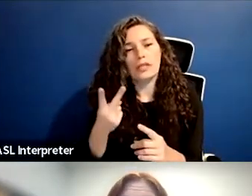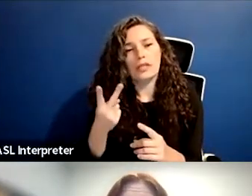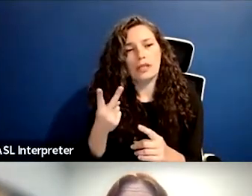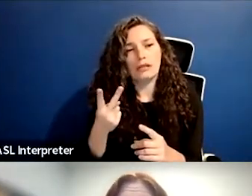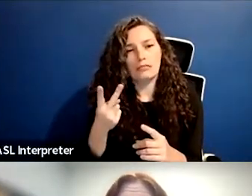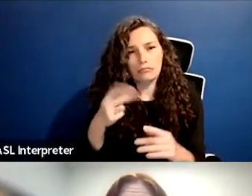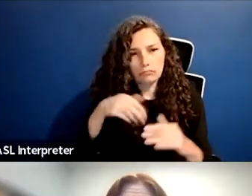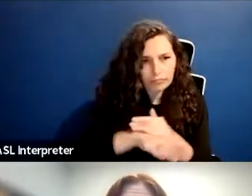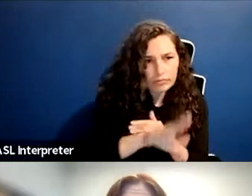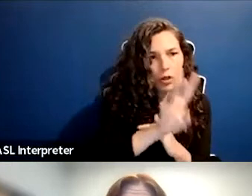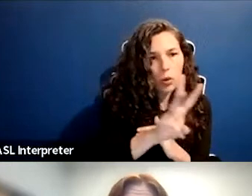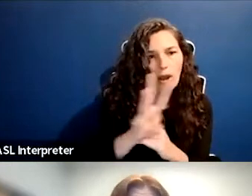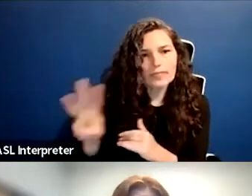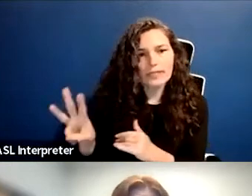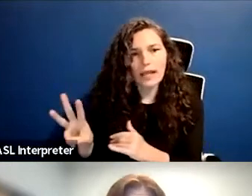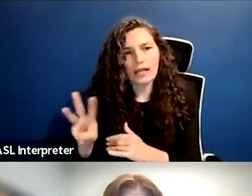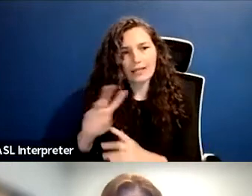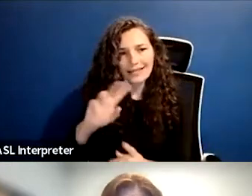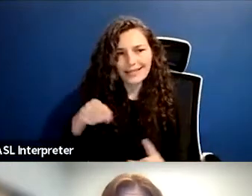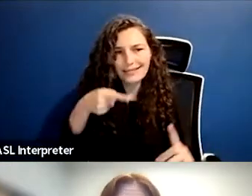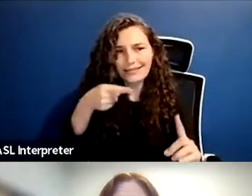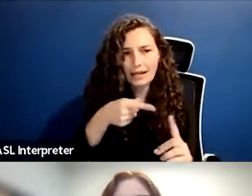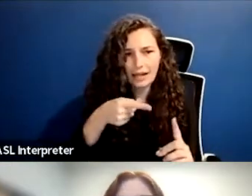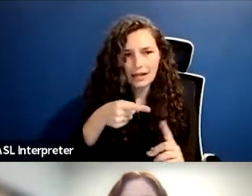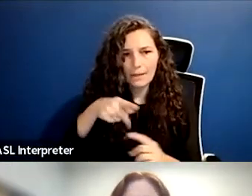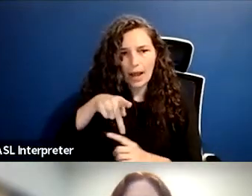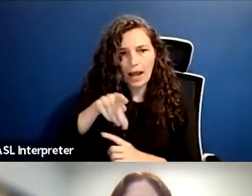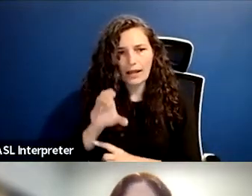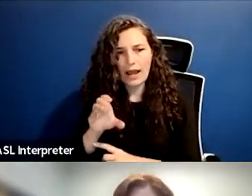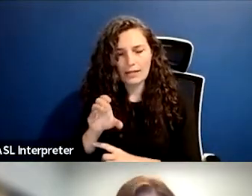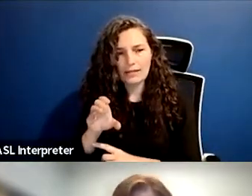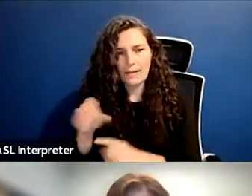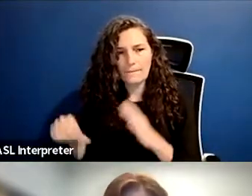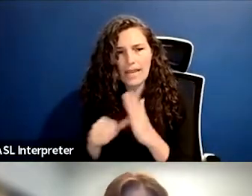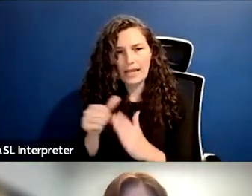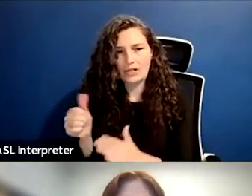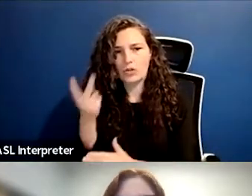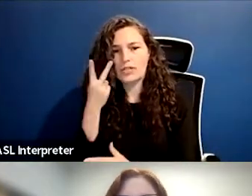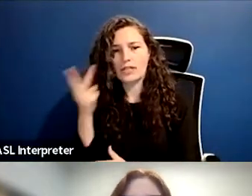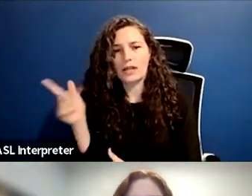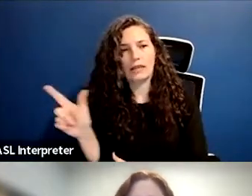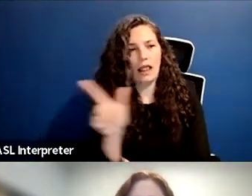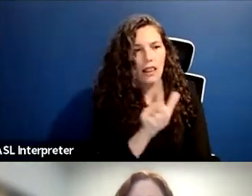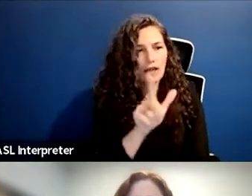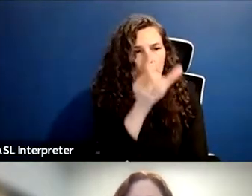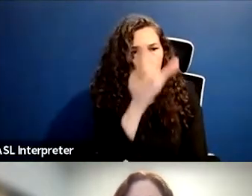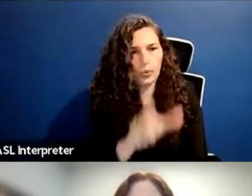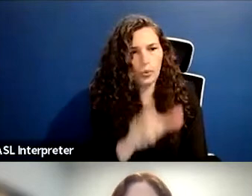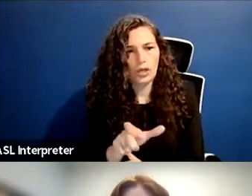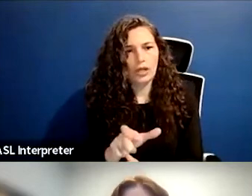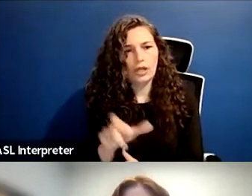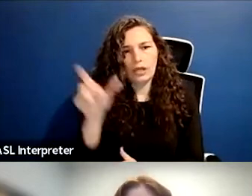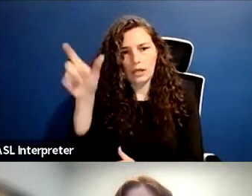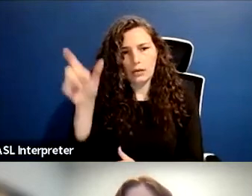to the dedicated podcast page that's on the left. There's the portal, side-by-side by what with what they will see